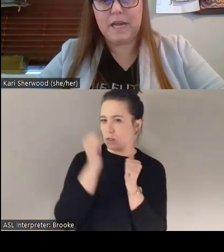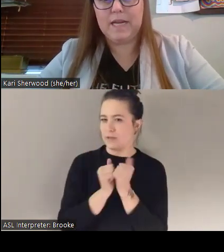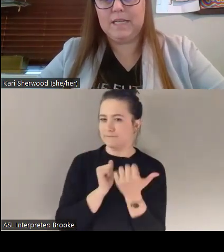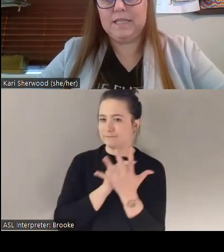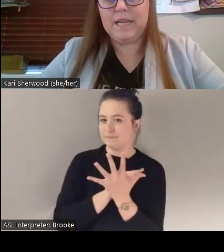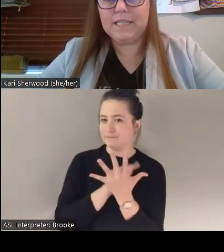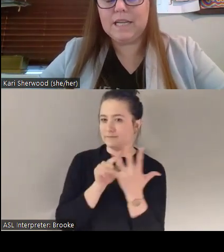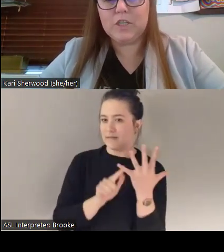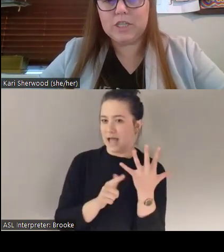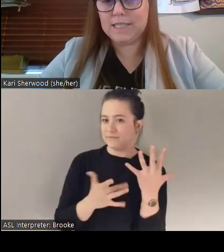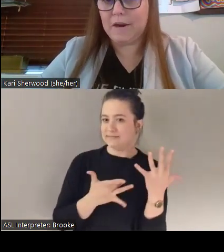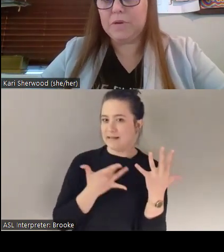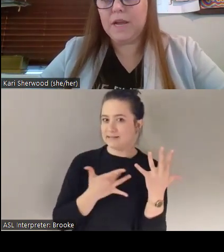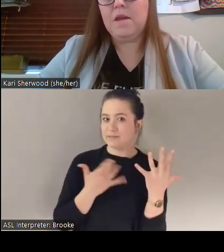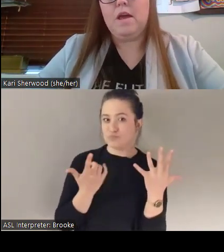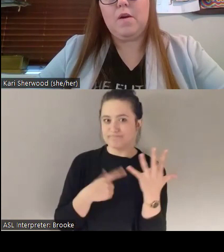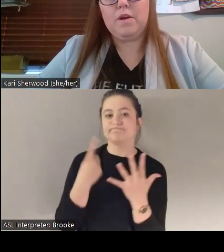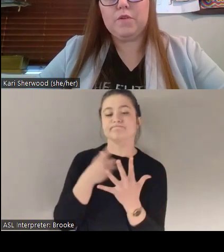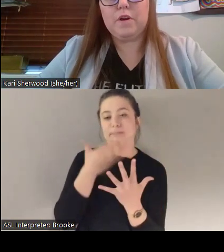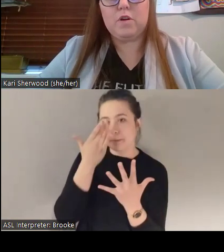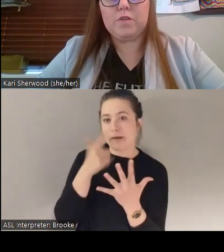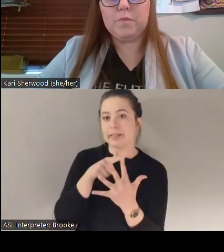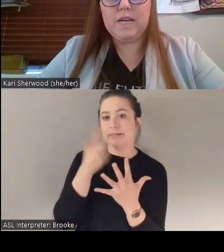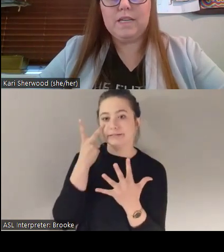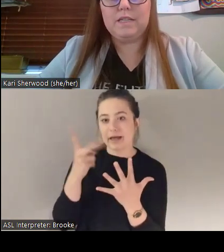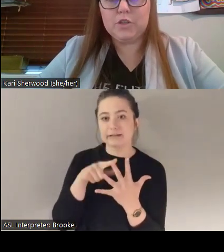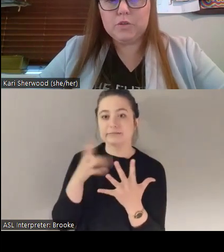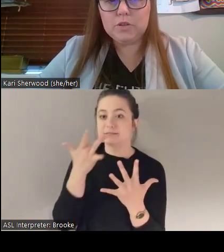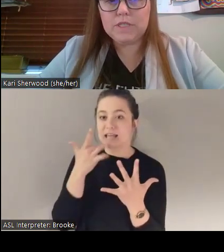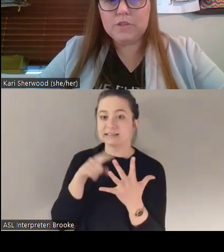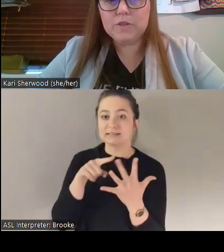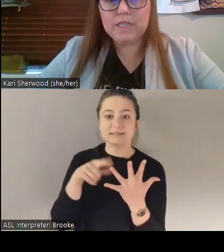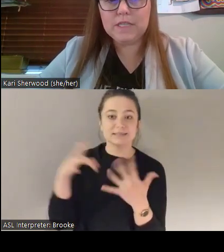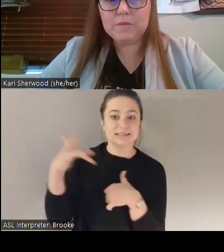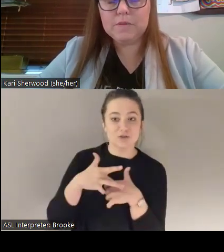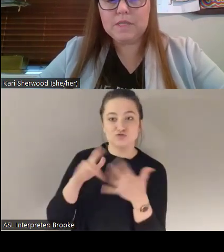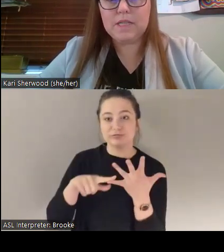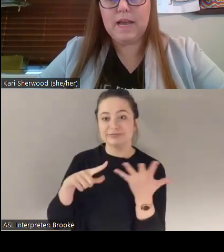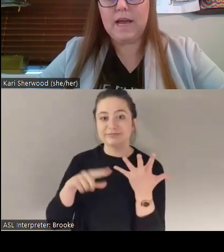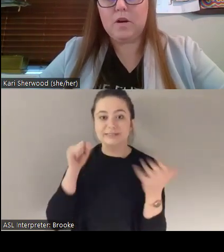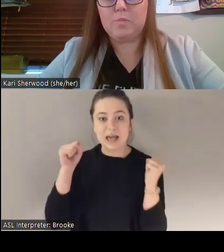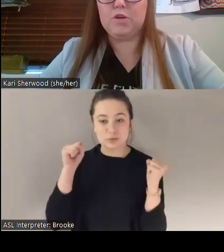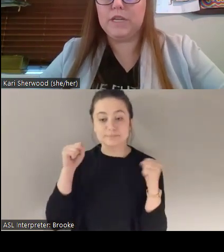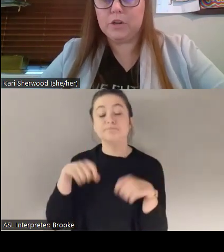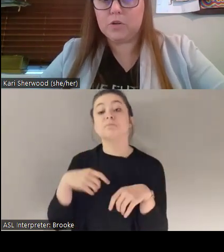sight, taste, touch, and sound. However, there are three additional sensory systems that are particularly